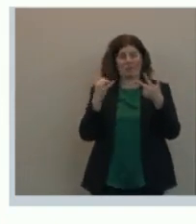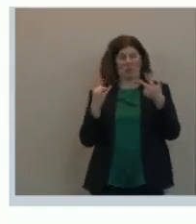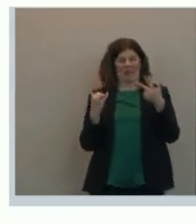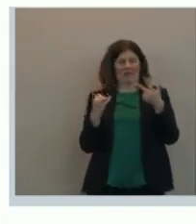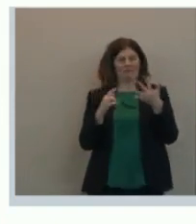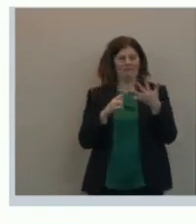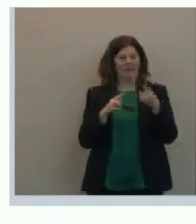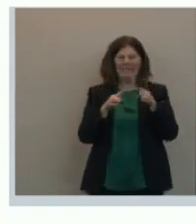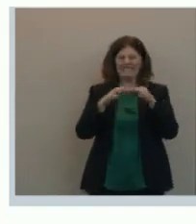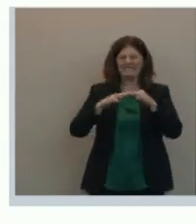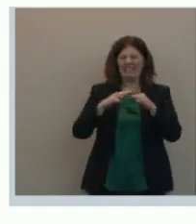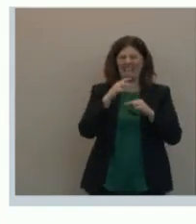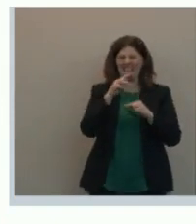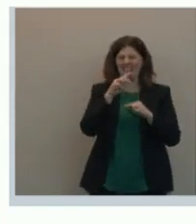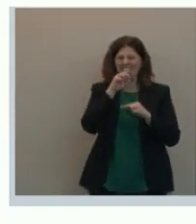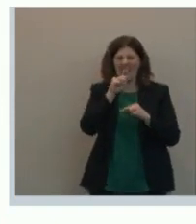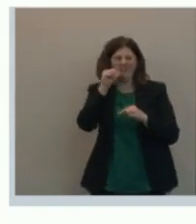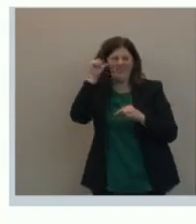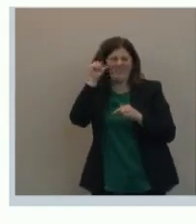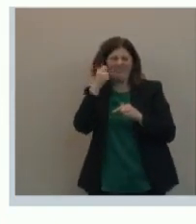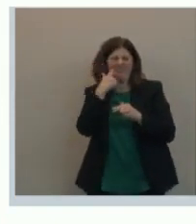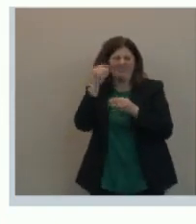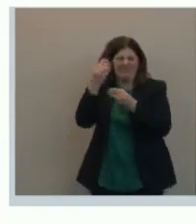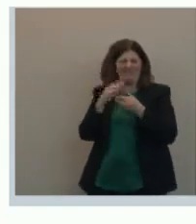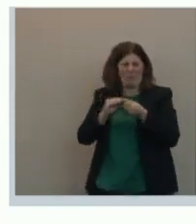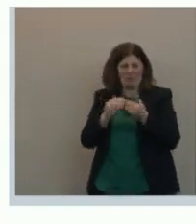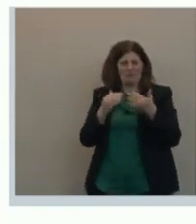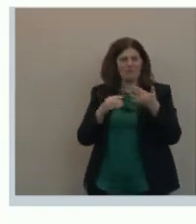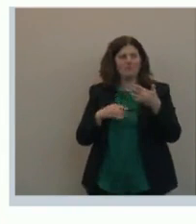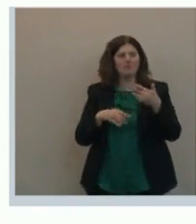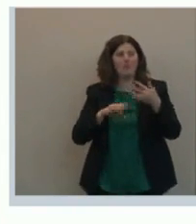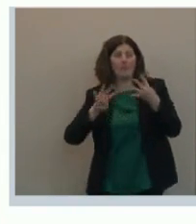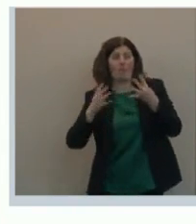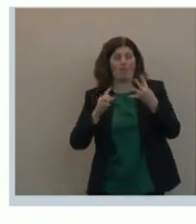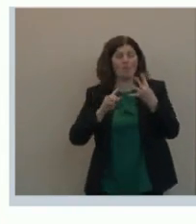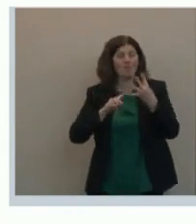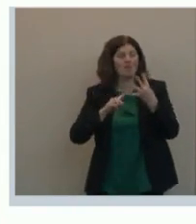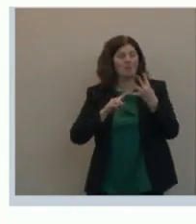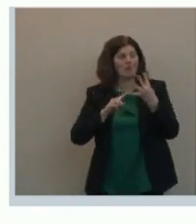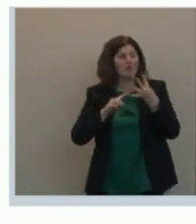YOU CAN SEE VERY HIGH NUMBERS FOR SAN JUAN, MCKINLEY, AND SANDOVAL.